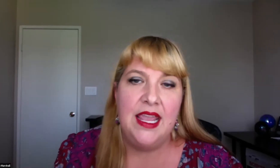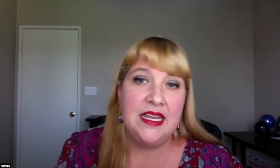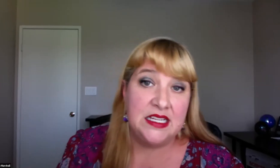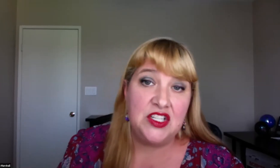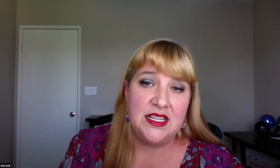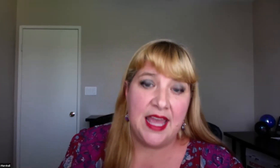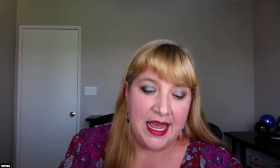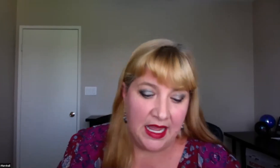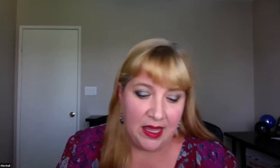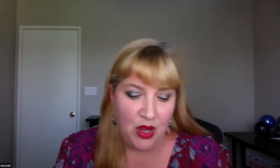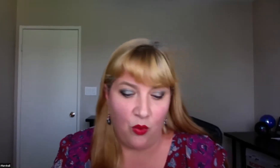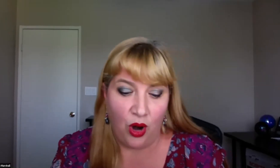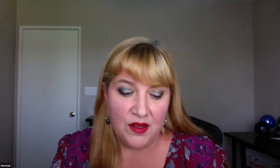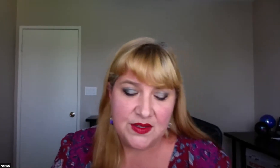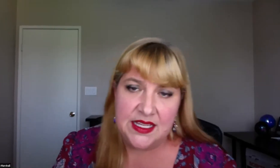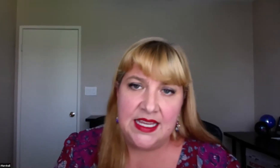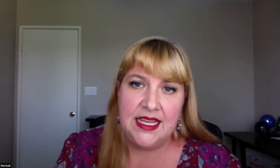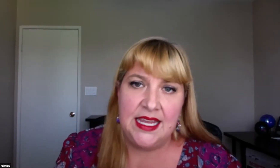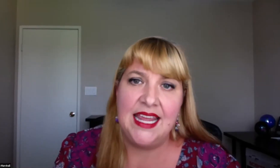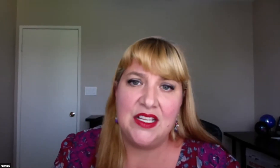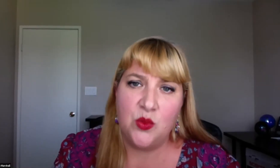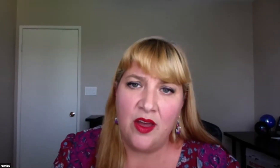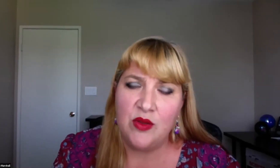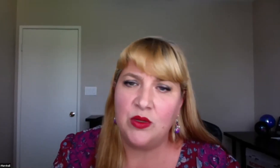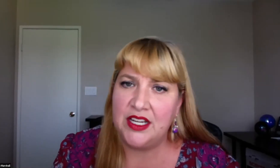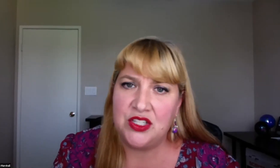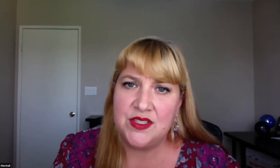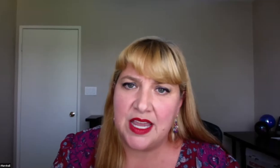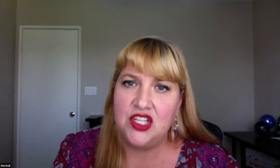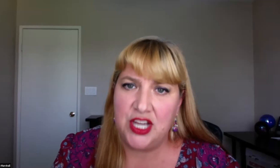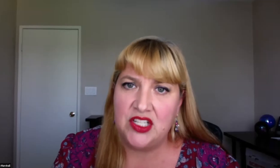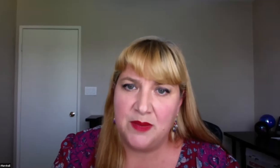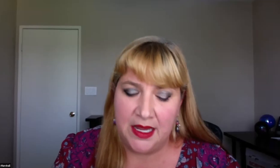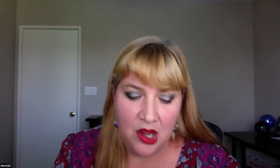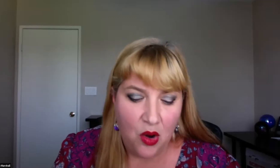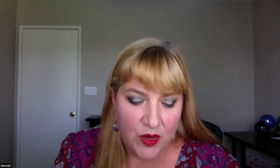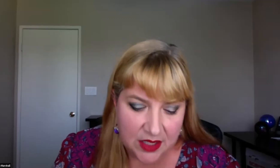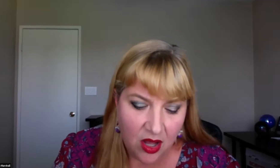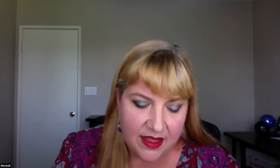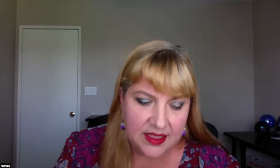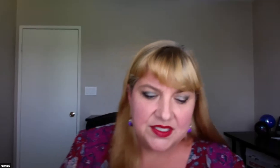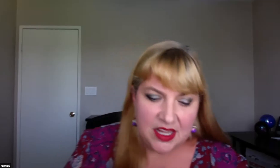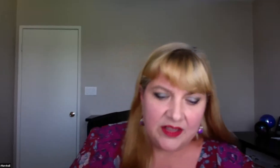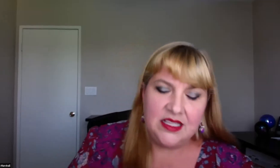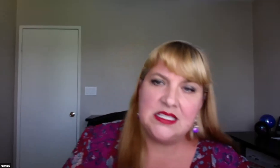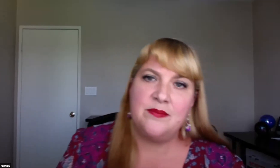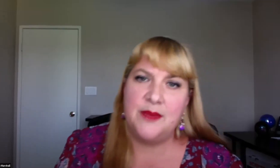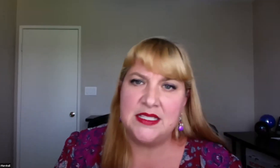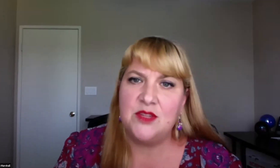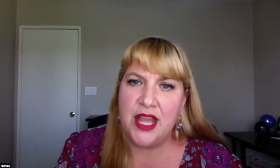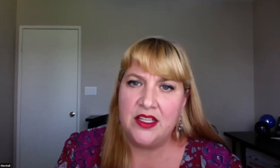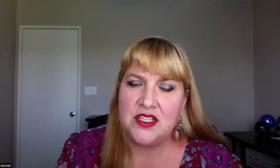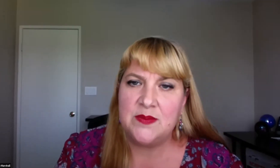Renee Marshall: In addition to that, we're also seeing in K 12 the relational side change a bit. We saw that there's definitely some been some challenges, but